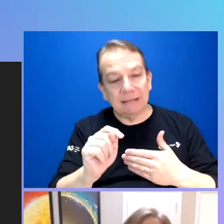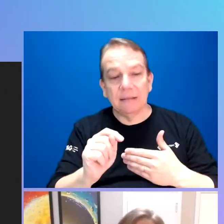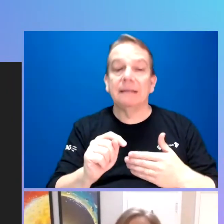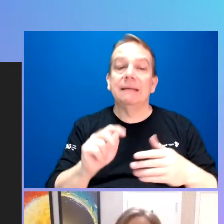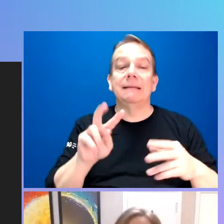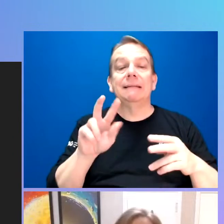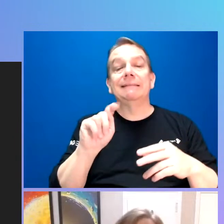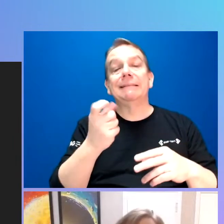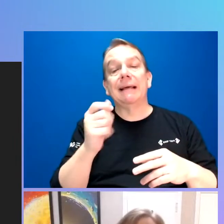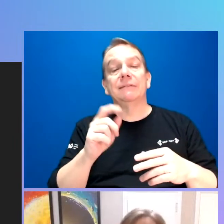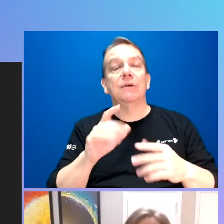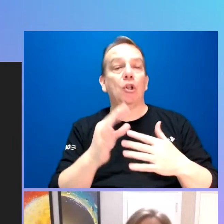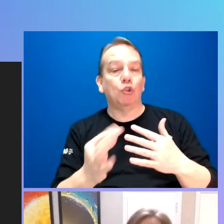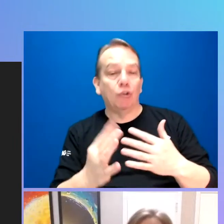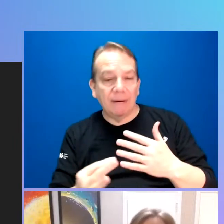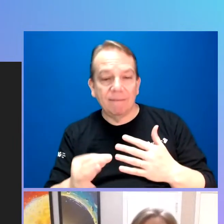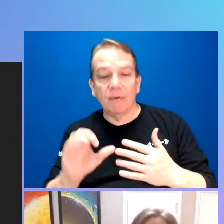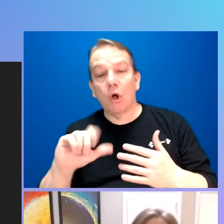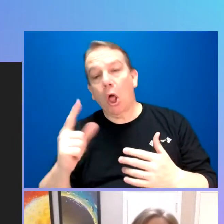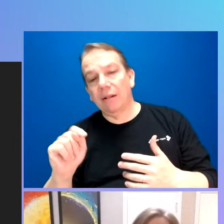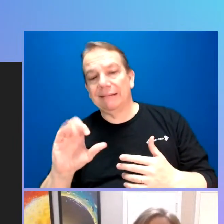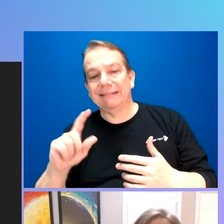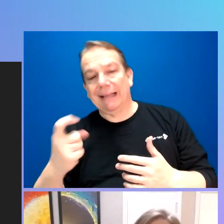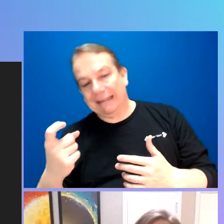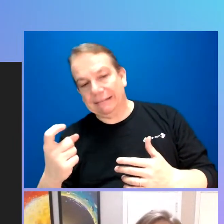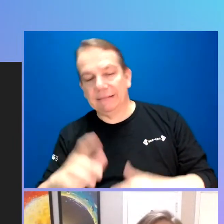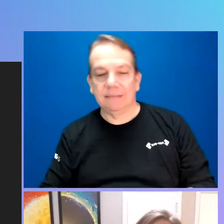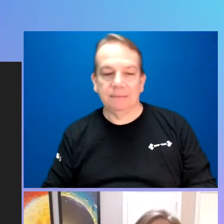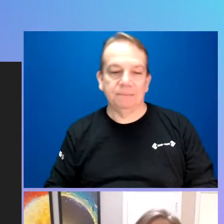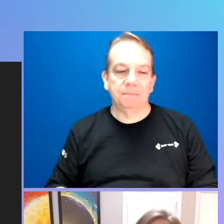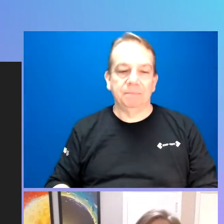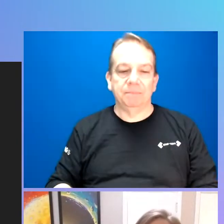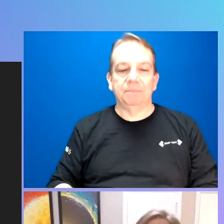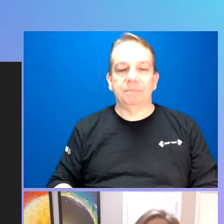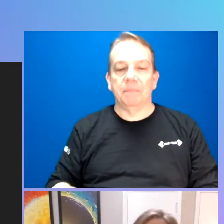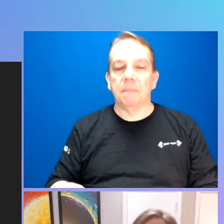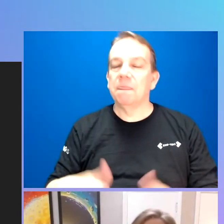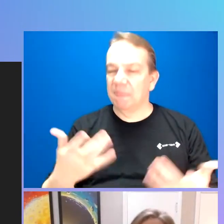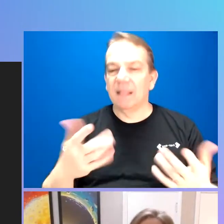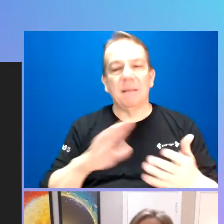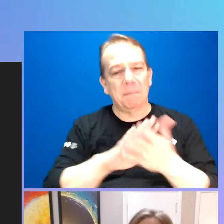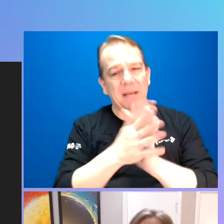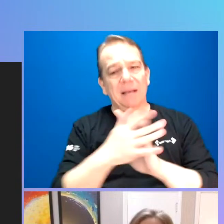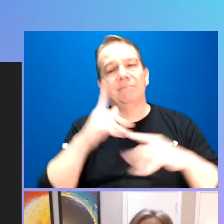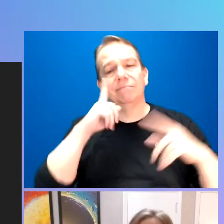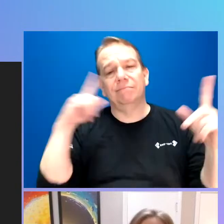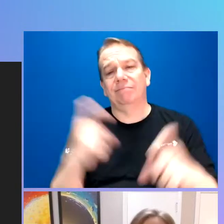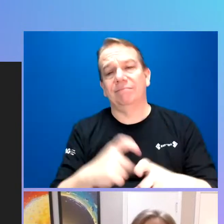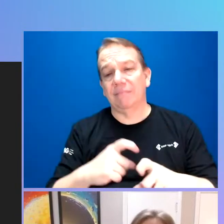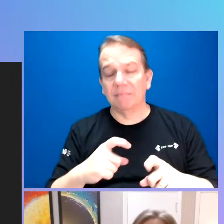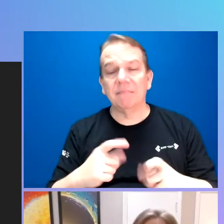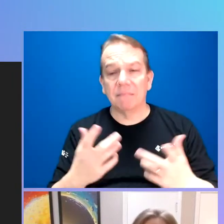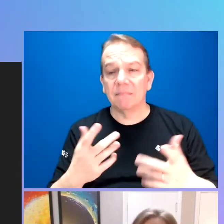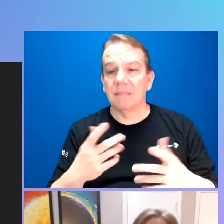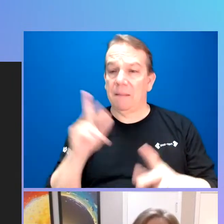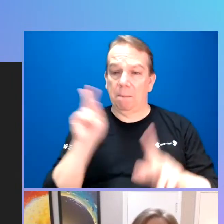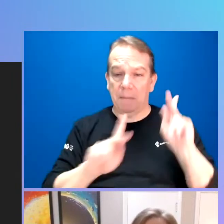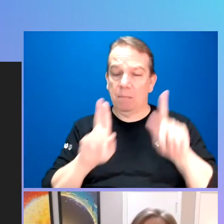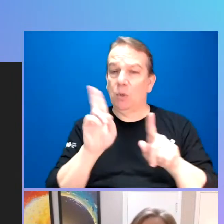or alt text and unfortunately, it can get a little confusing because people use a lot of